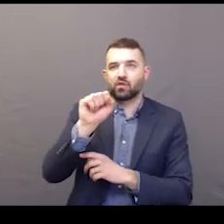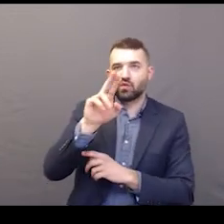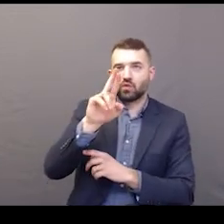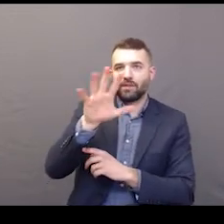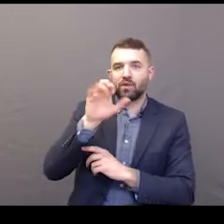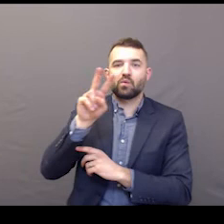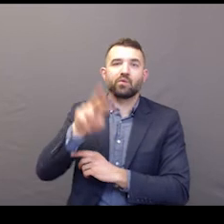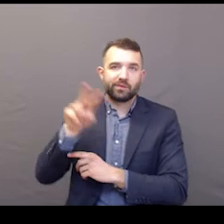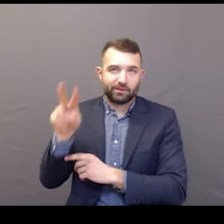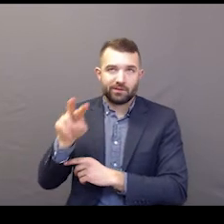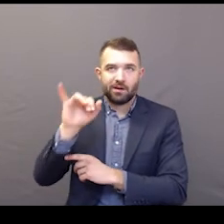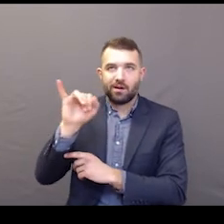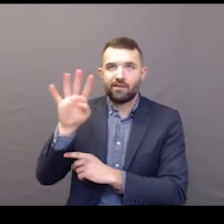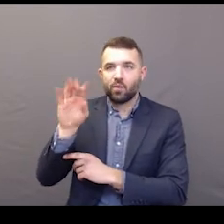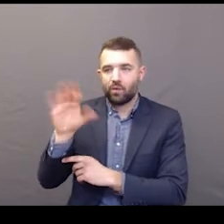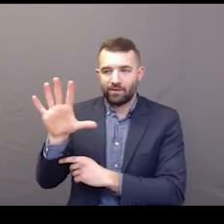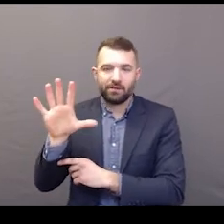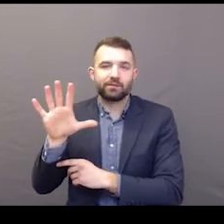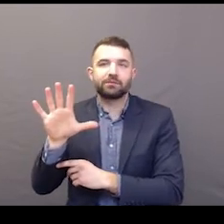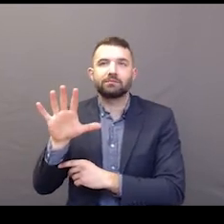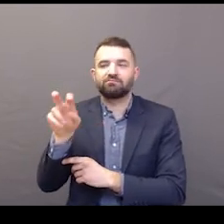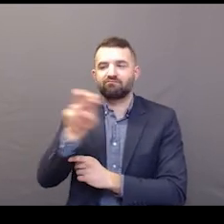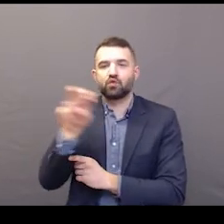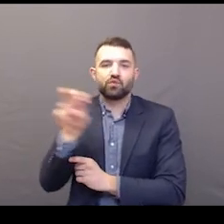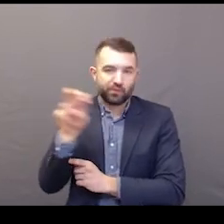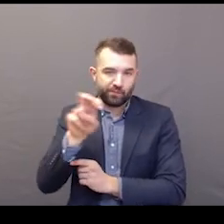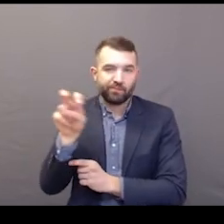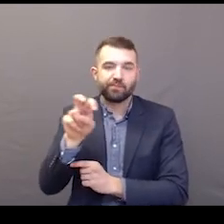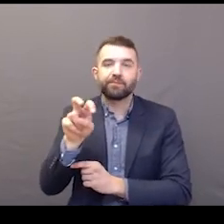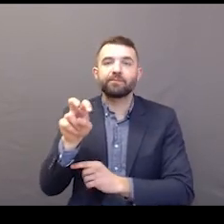where a Transit Hub is being designed by Sound Transit and WSDOT that includes a safe and accessible